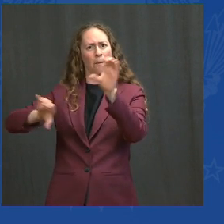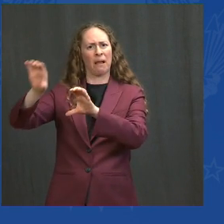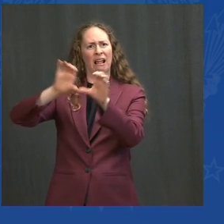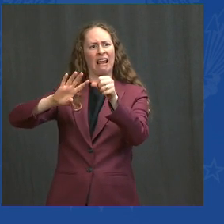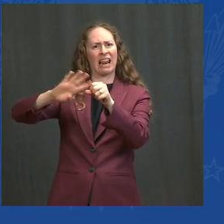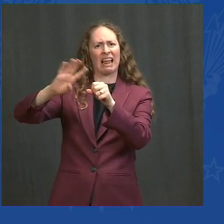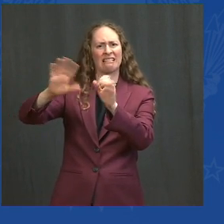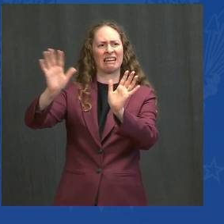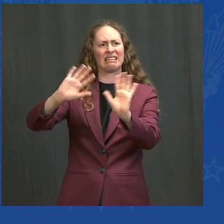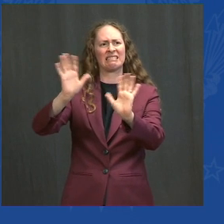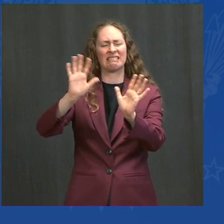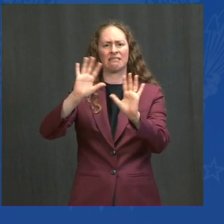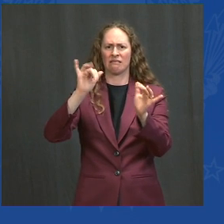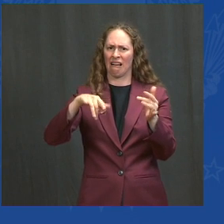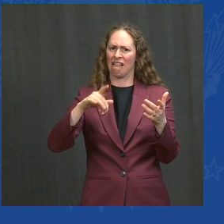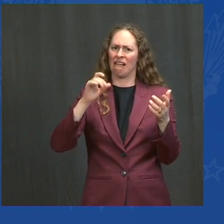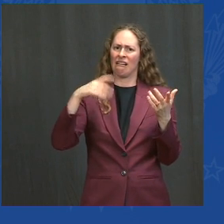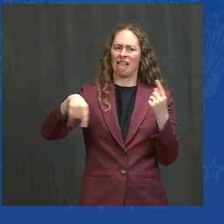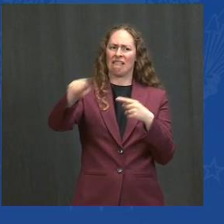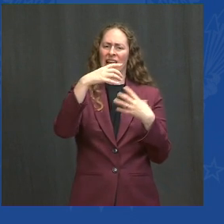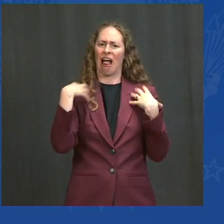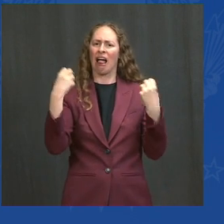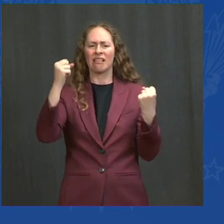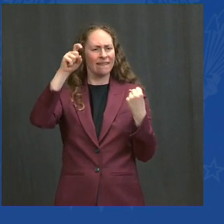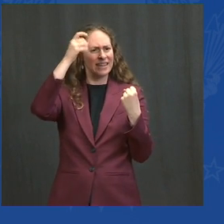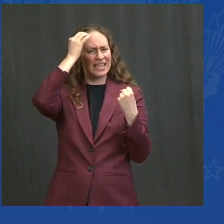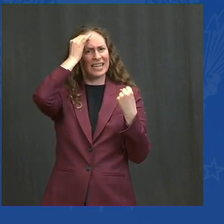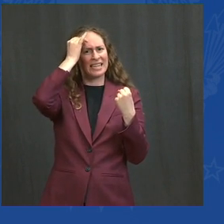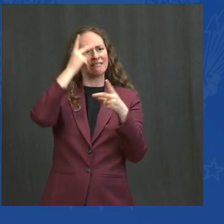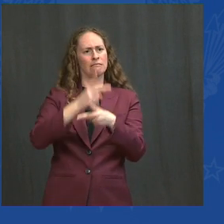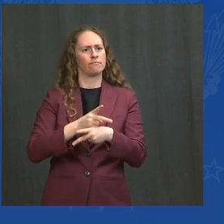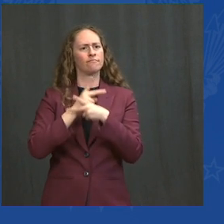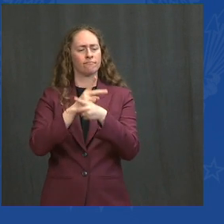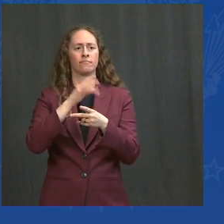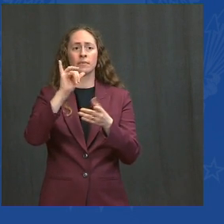Making the same money it took to dig that well. And there's thousands of them.